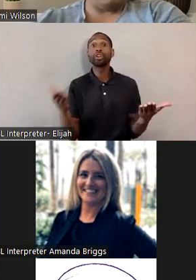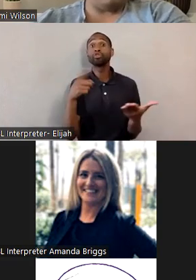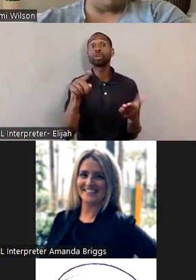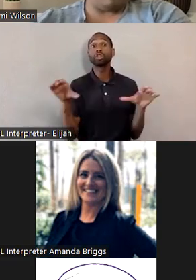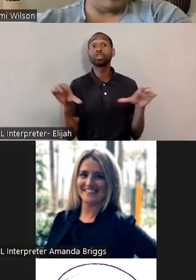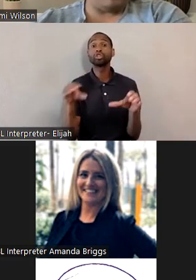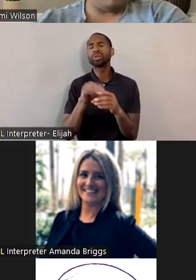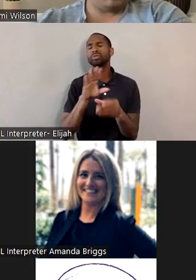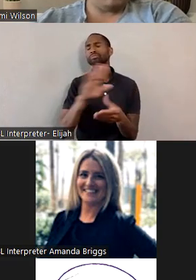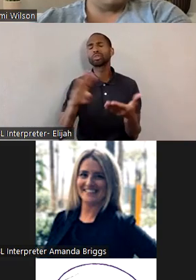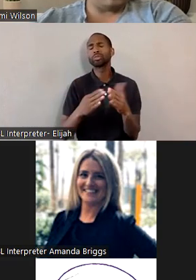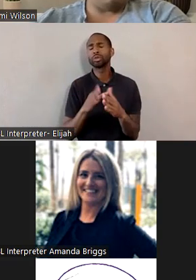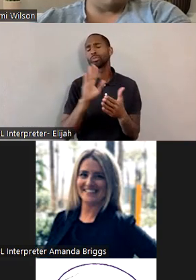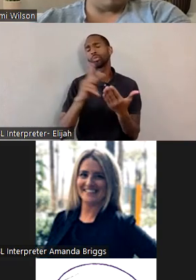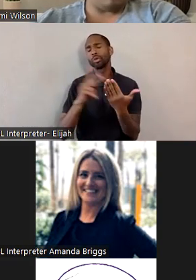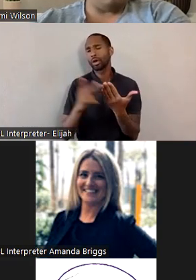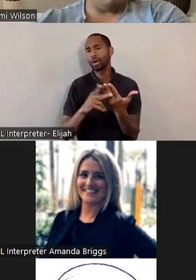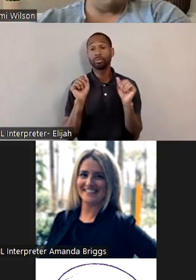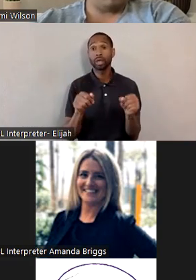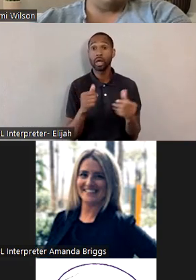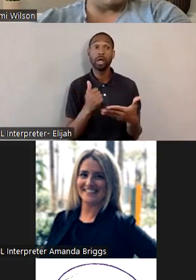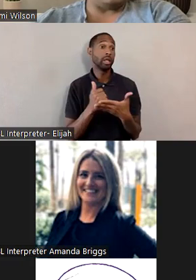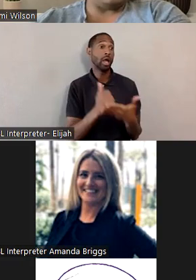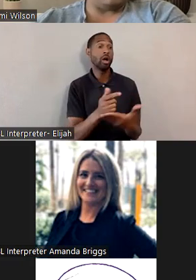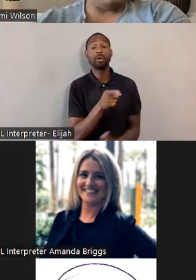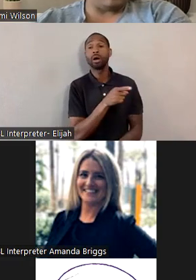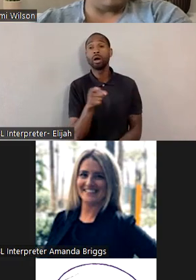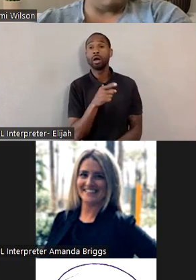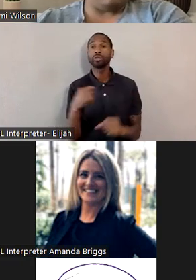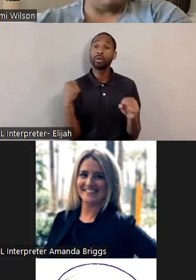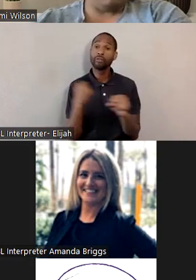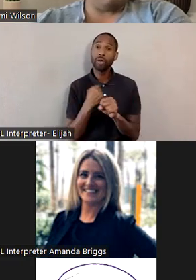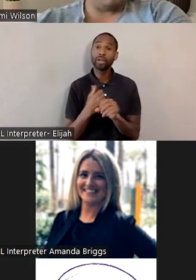or your program to help fight the stigma of substance use,